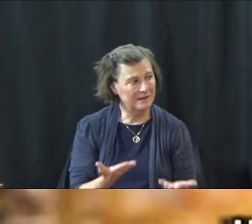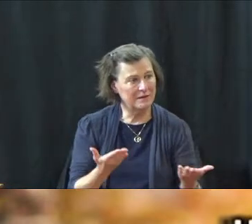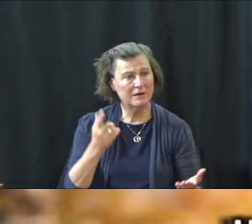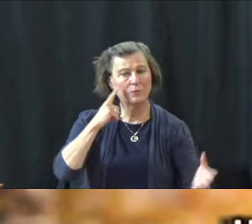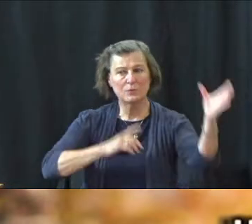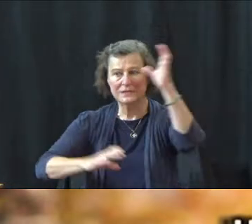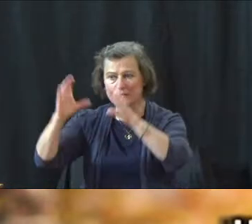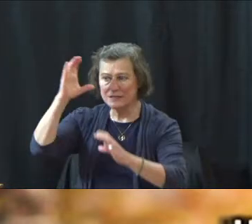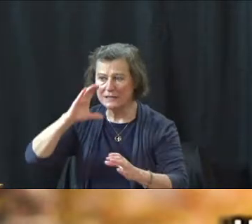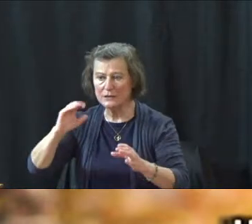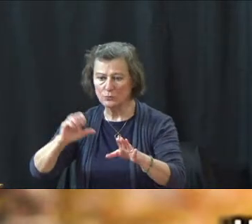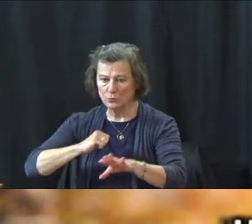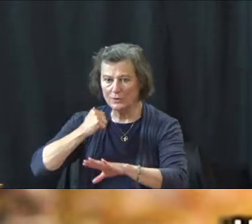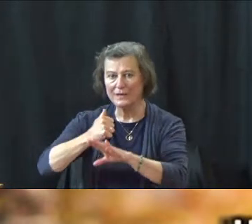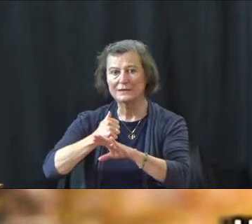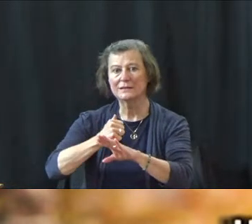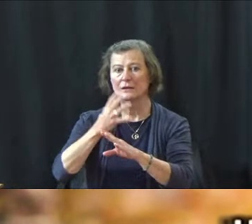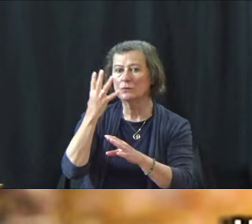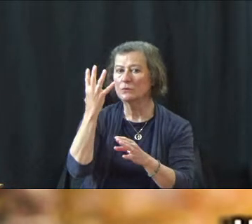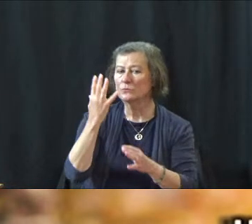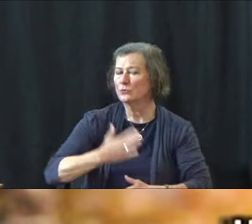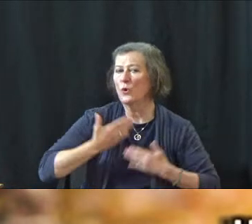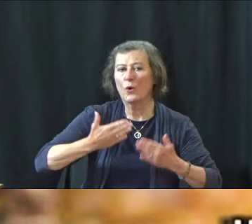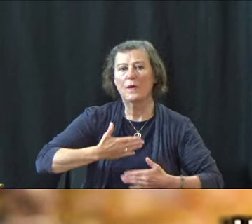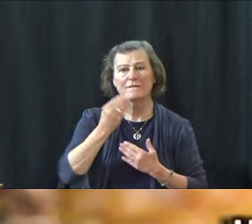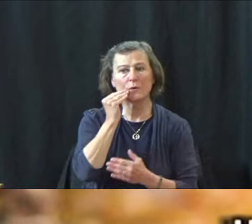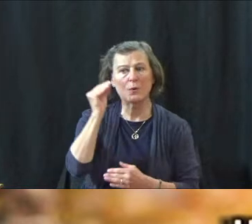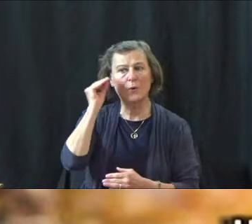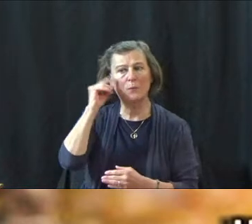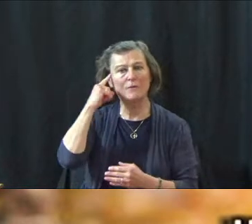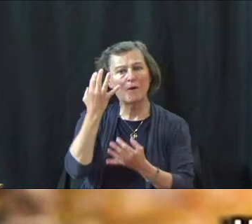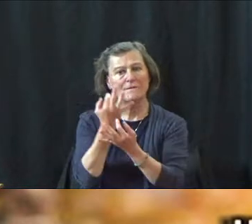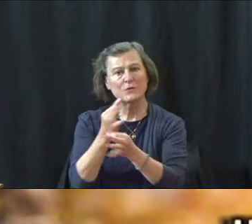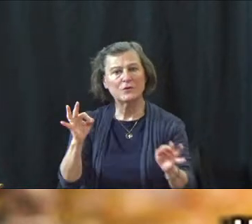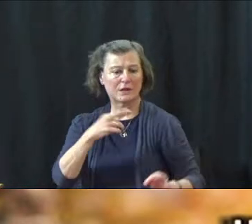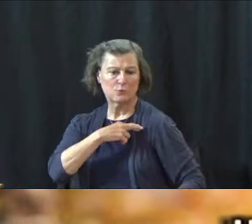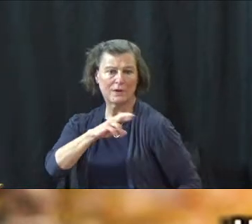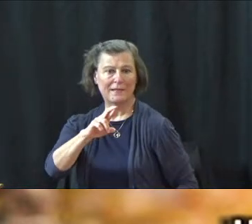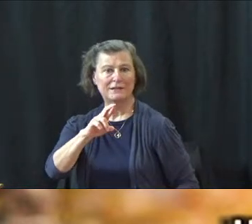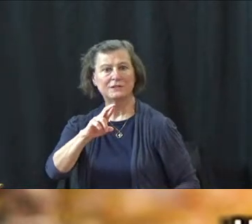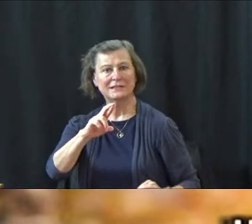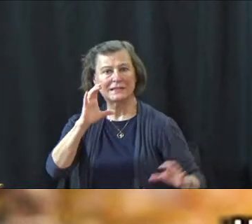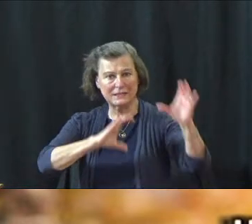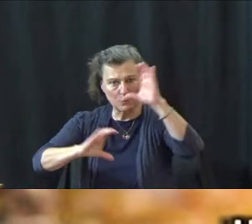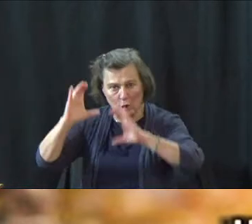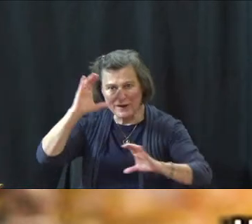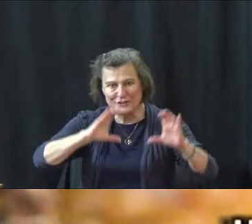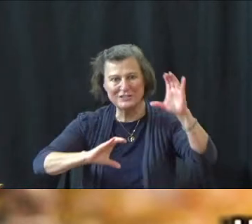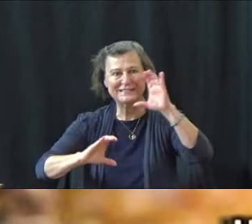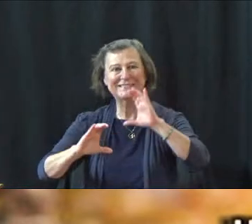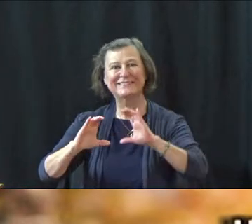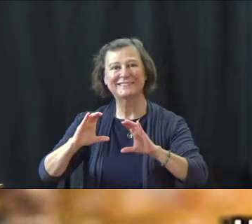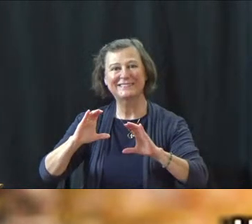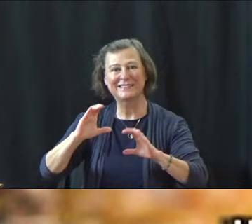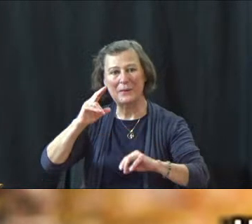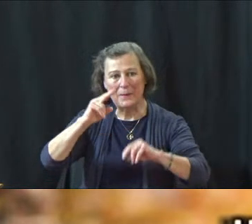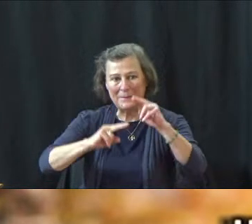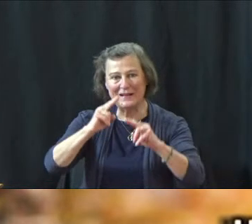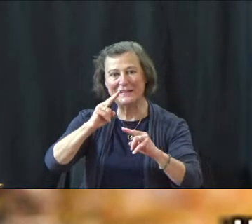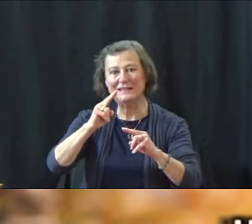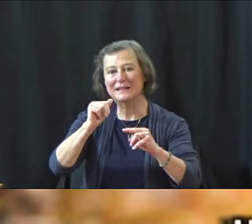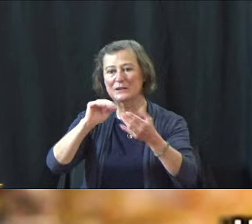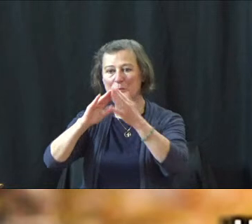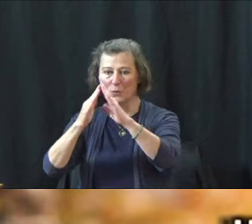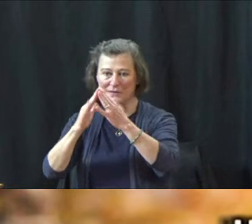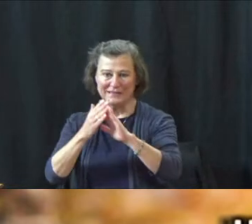Here we seek to create a joyful home for free religious exploration, build a community of